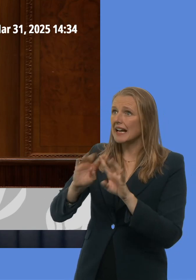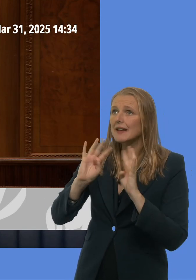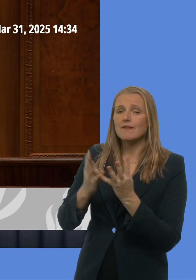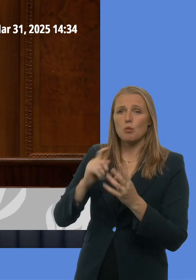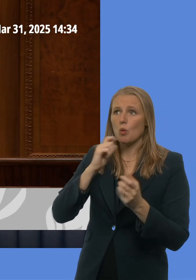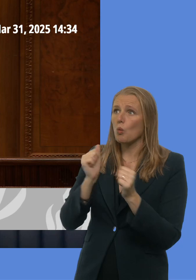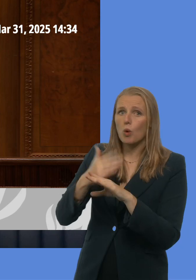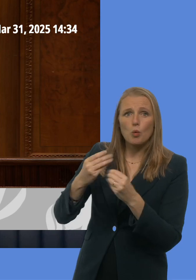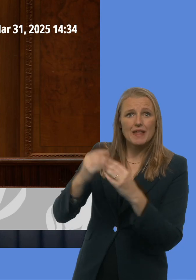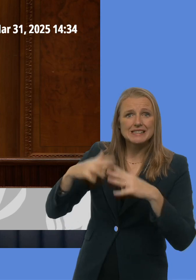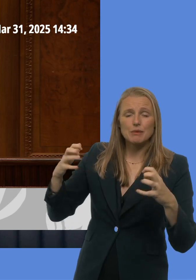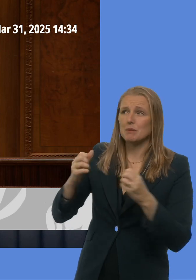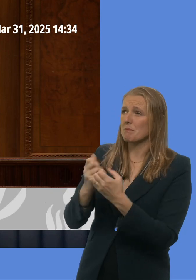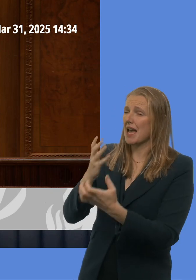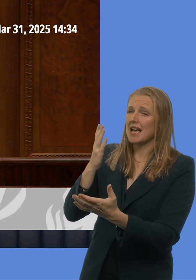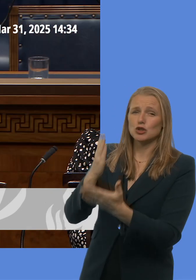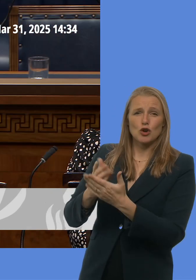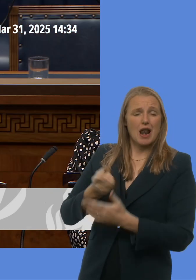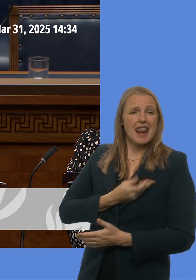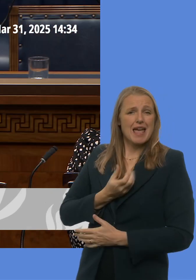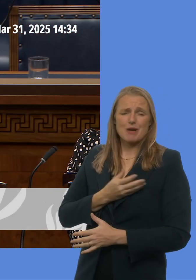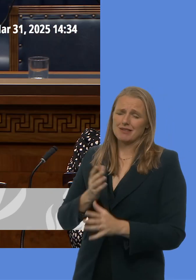their punitive cuts, which many see as Tory led?